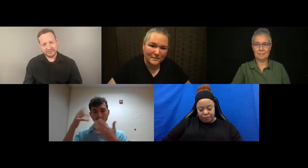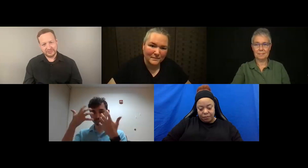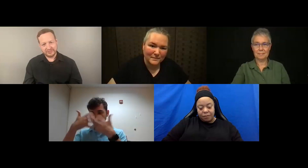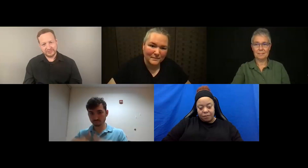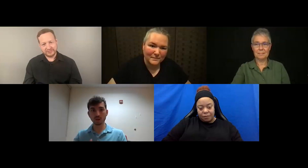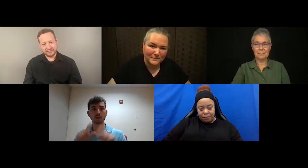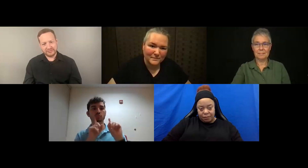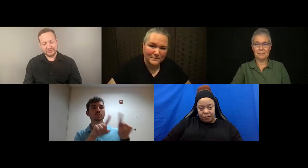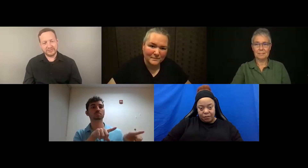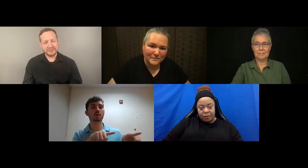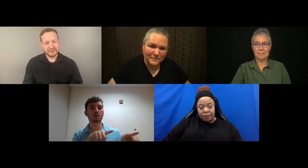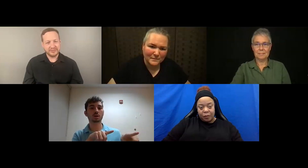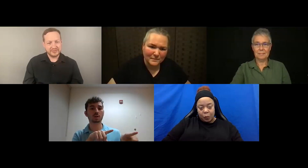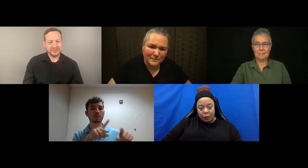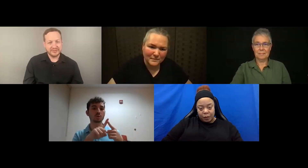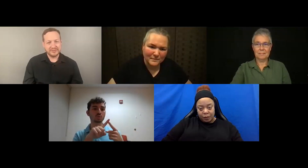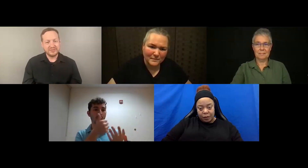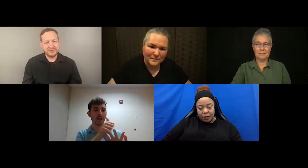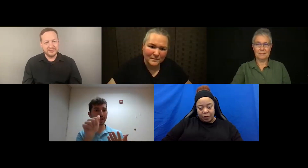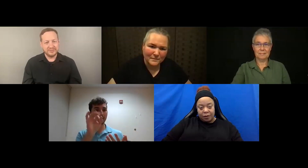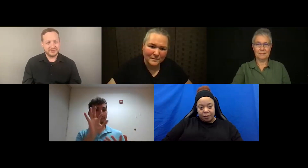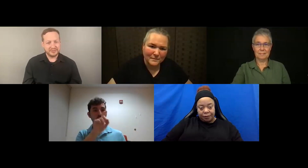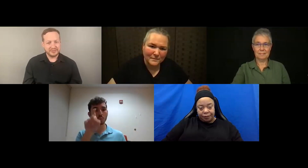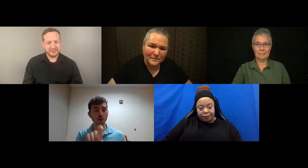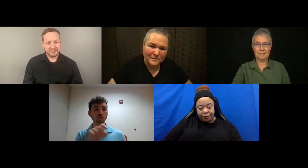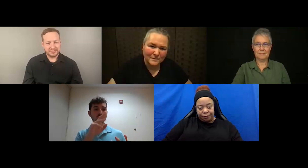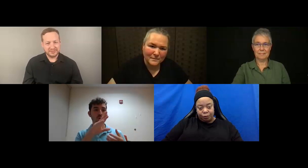applies an algorithm to generate an output in response